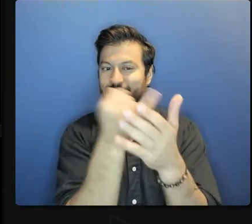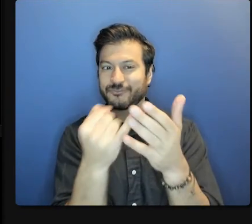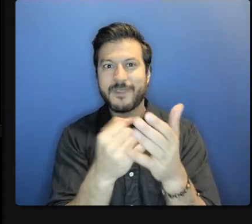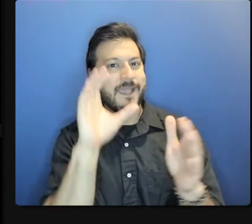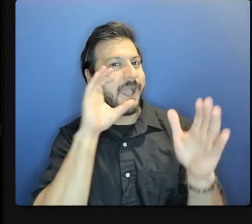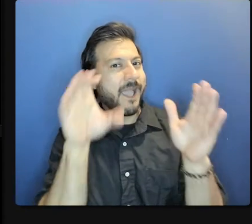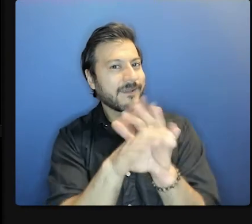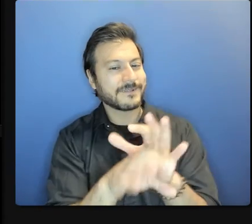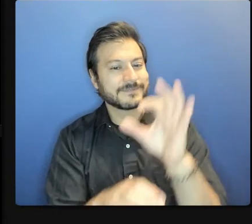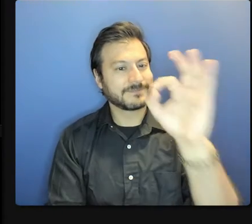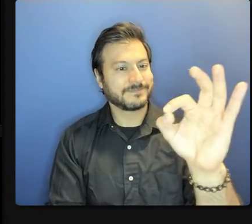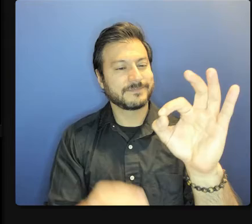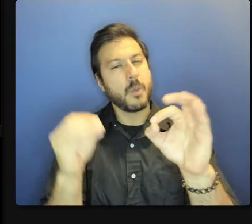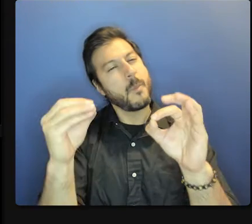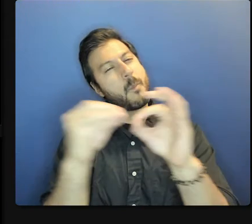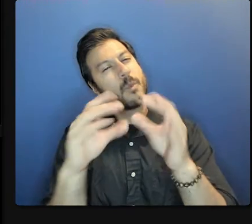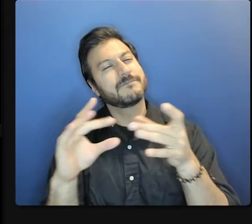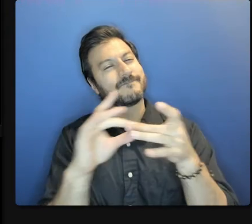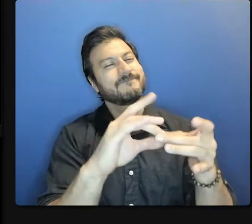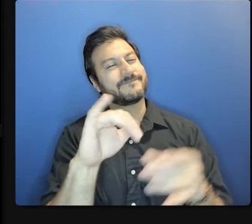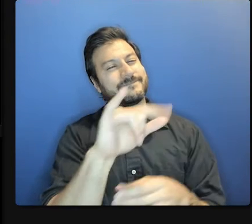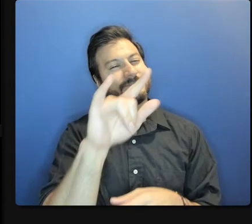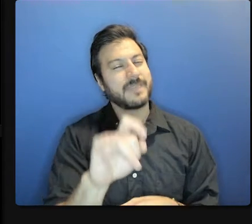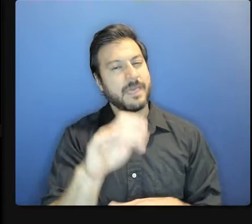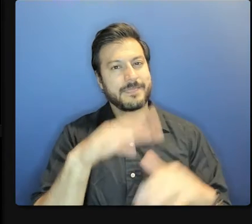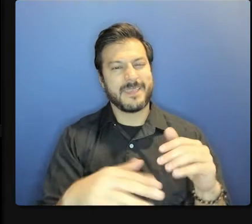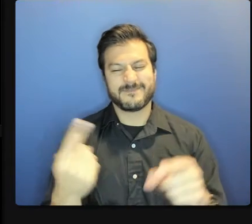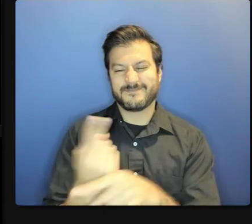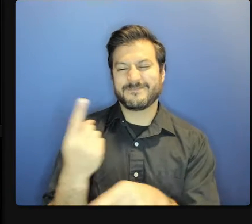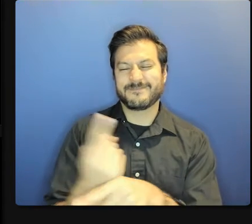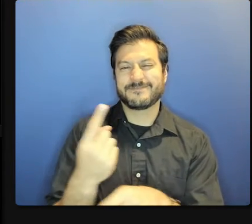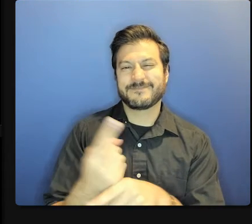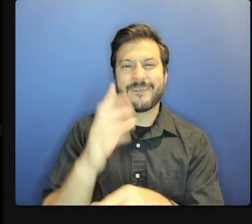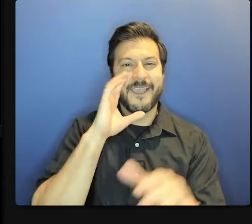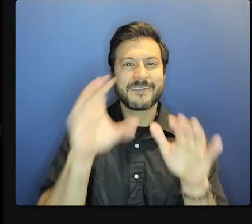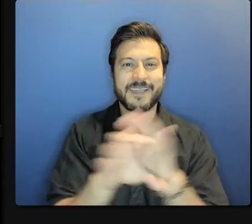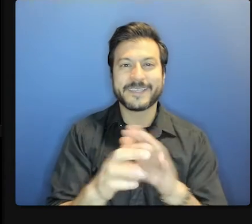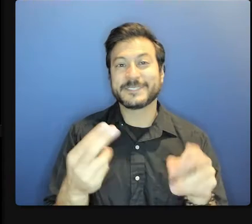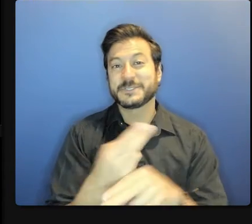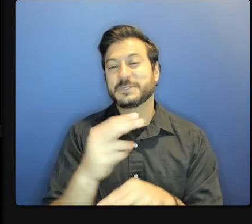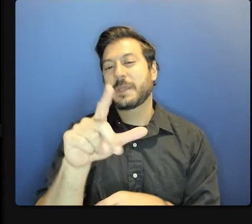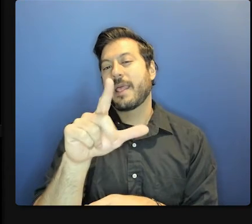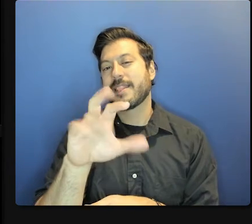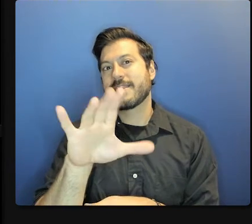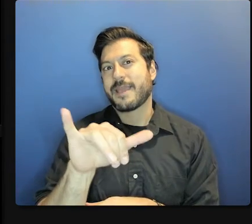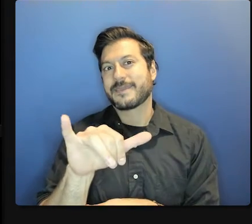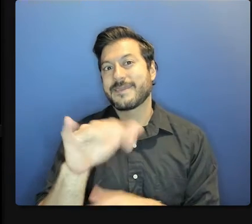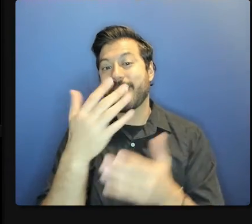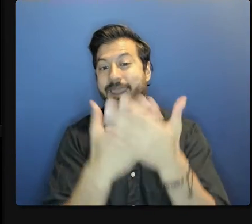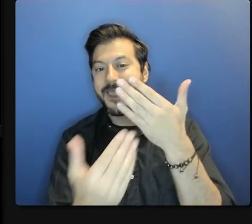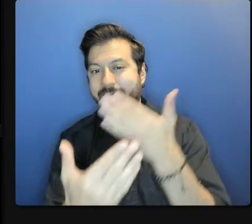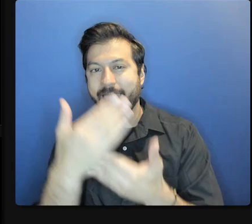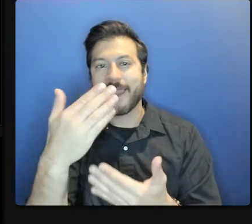by drawing semantic icons, that are more in the style of their game than the default icons. They use Lucky's hand and tail